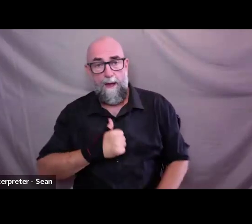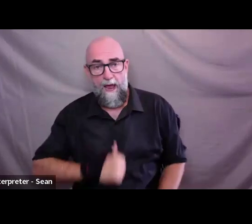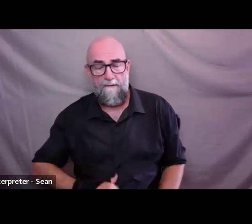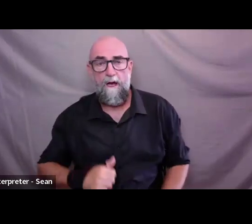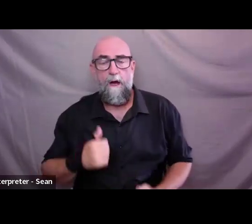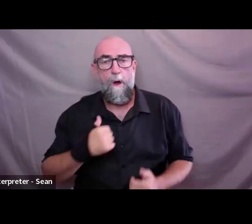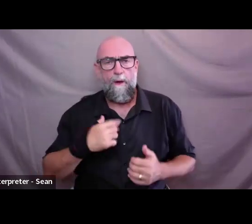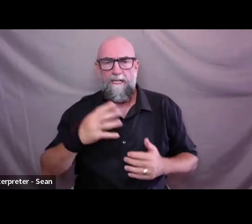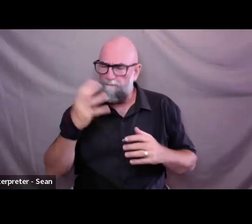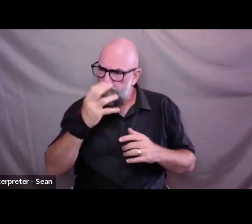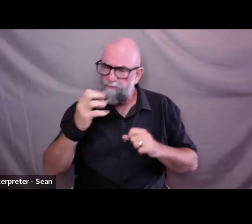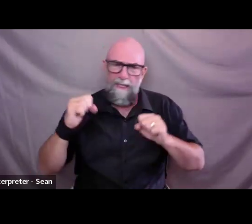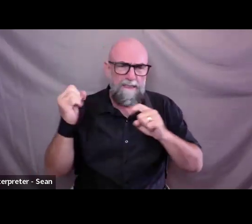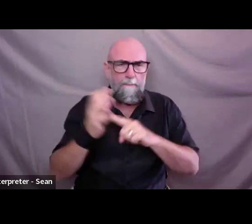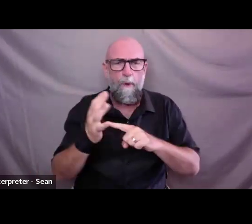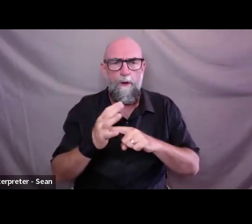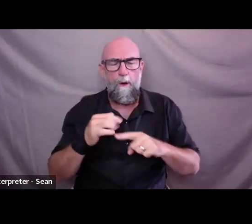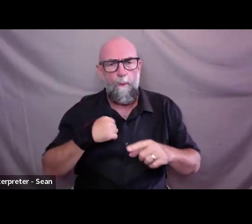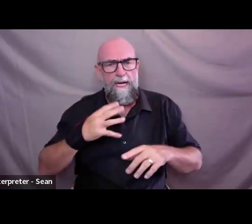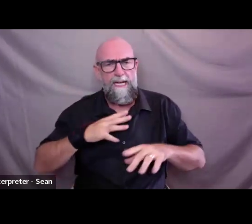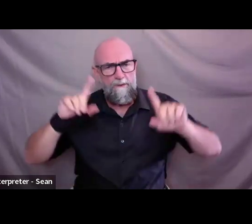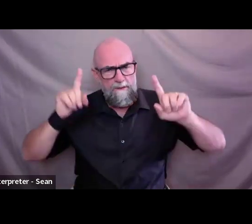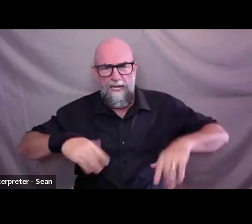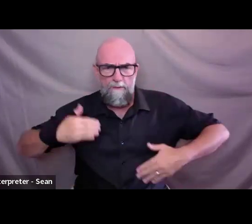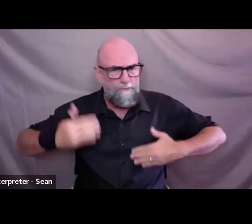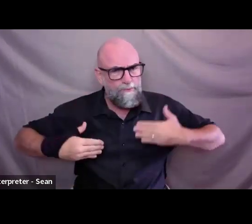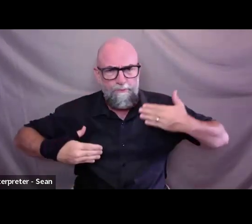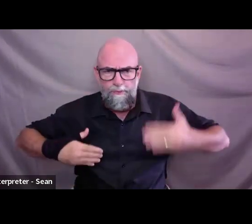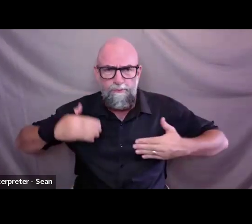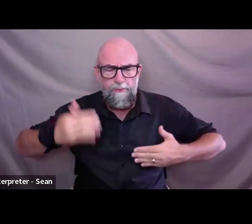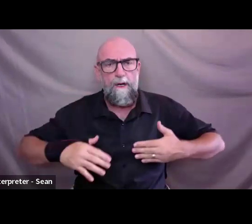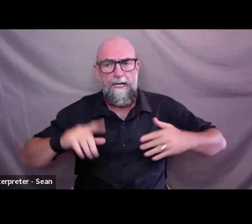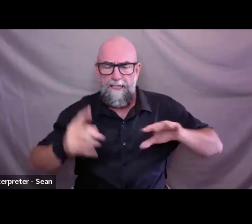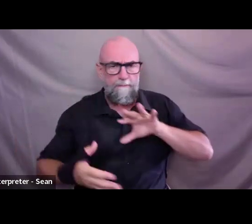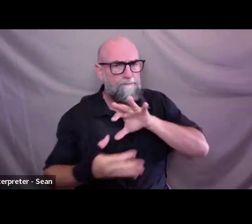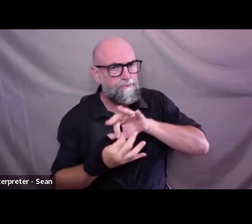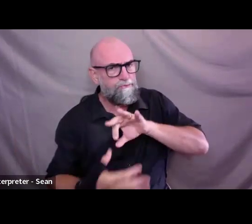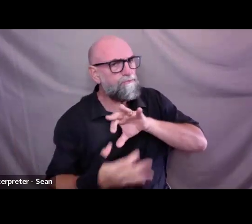start to engage with it. There are many have started to engage with it but we need to ramp